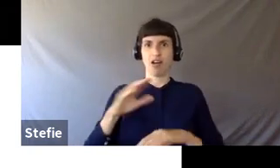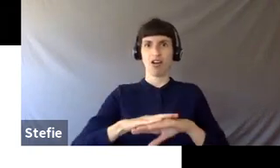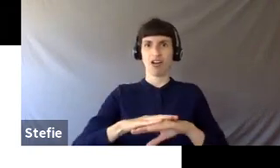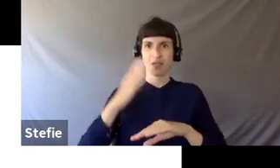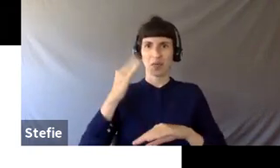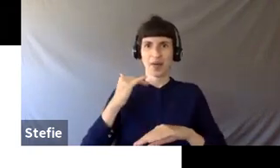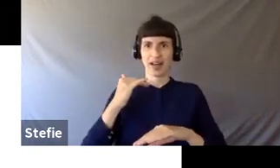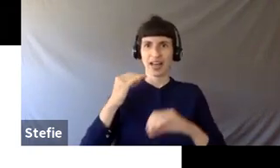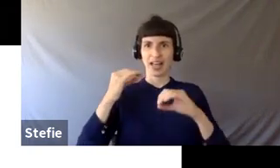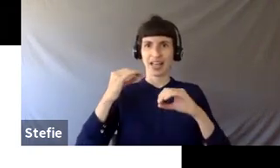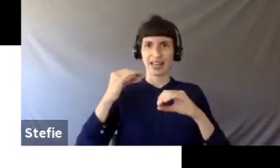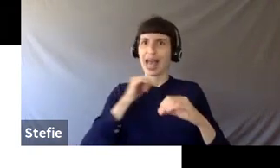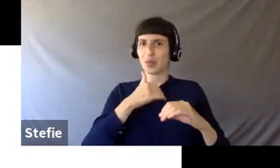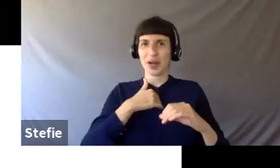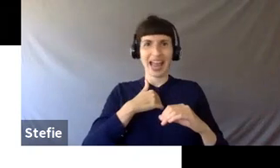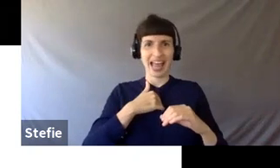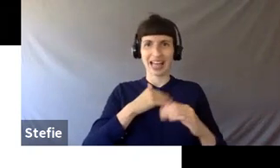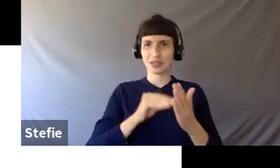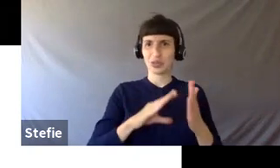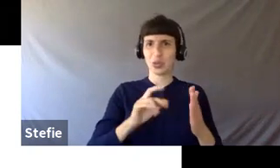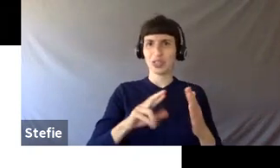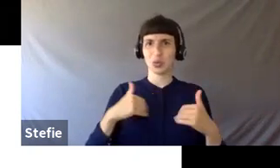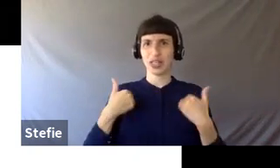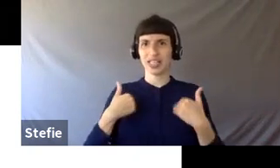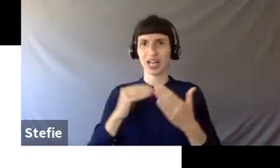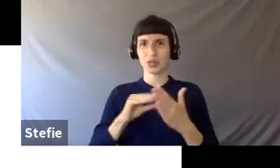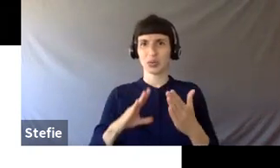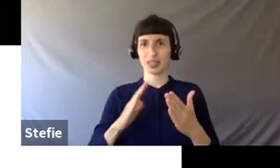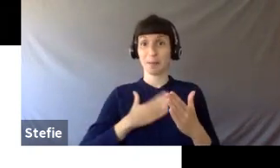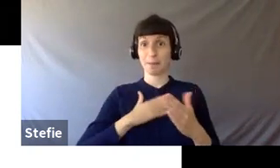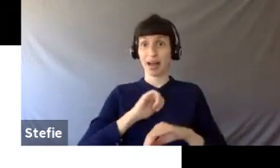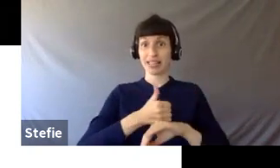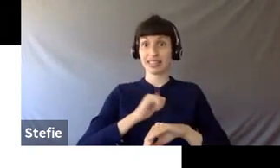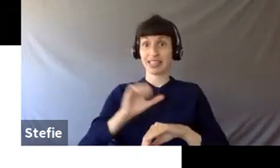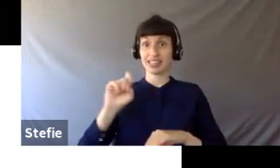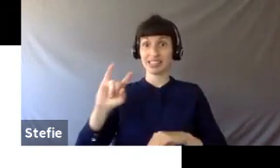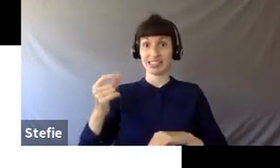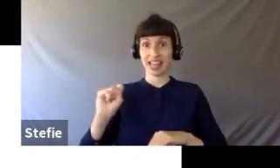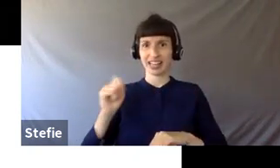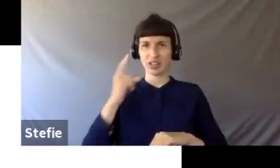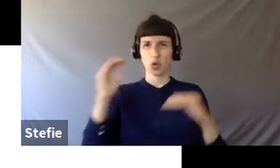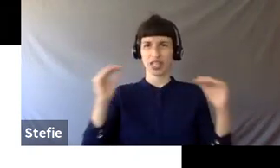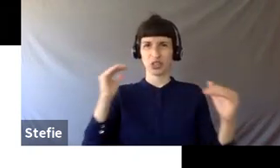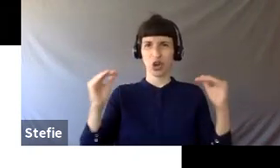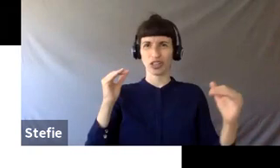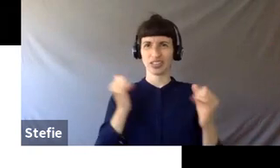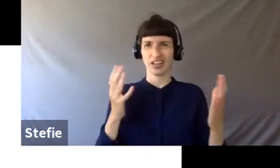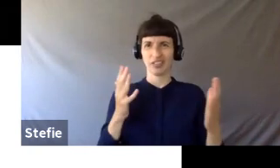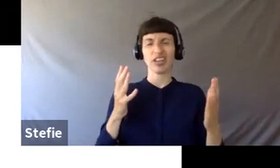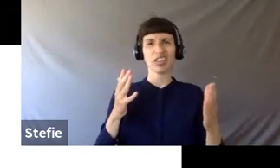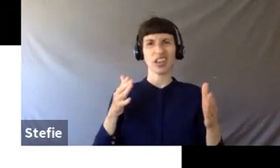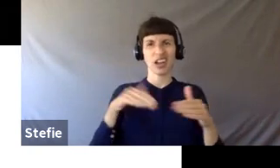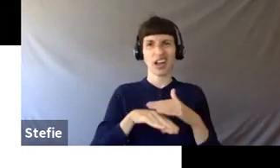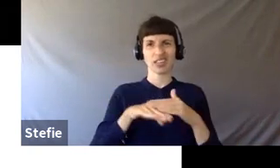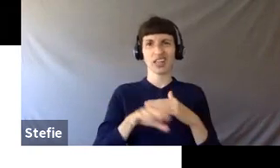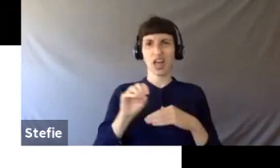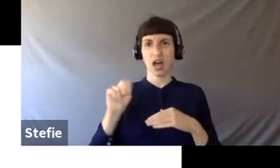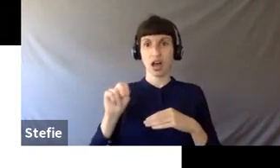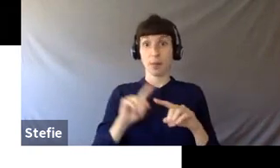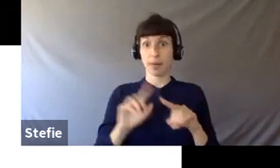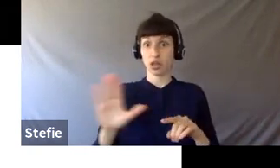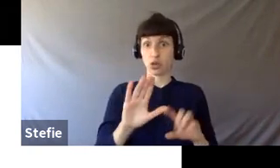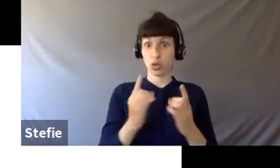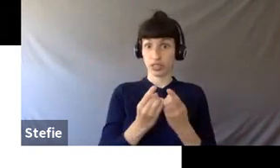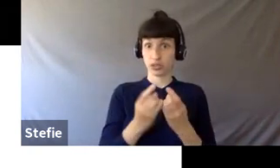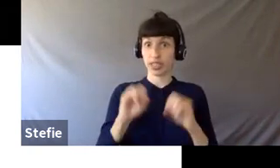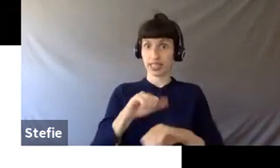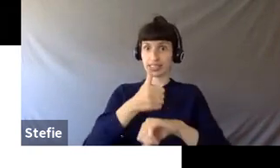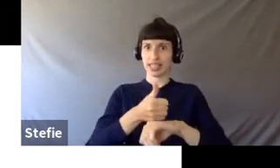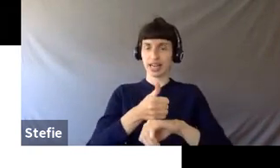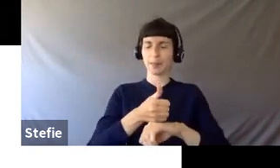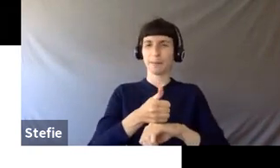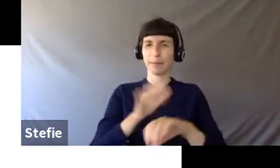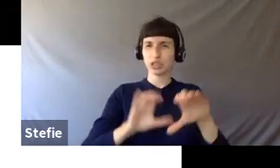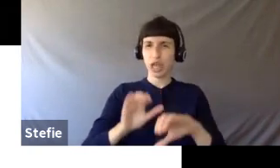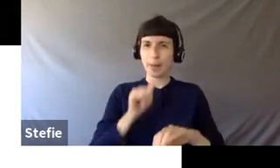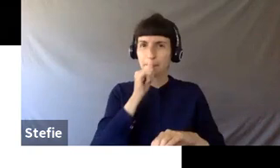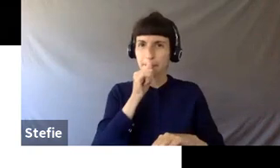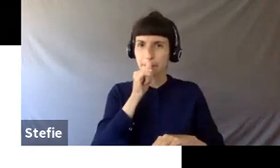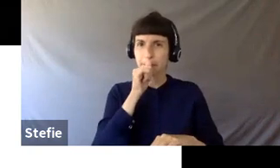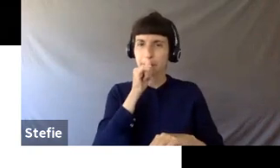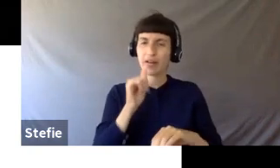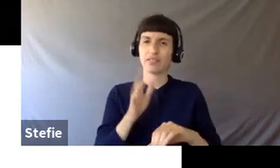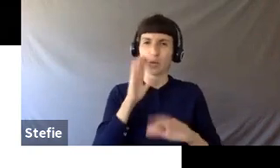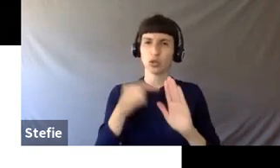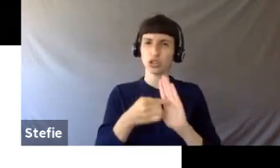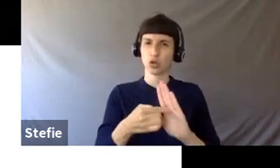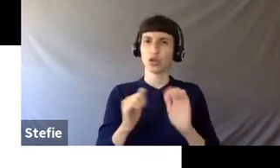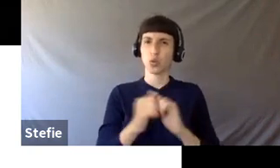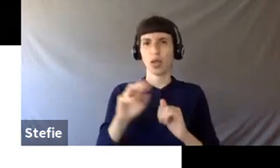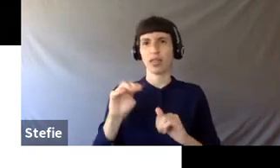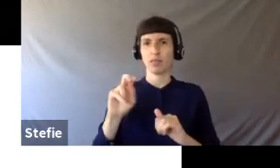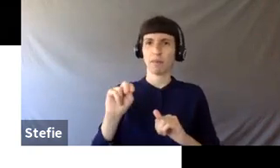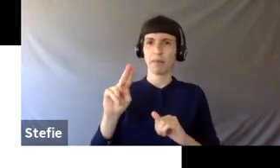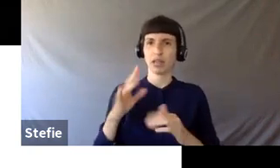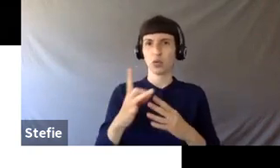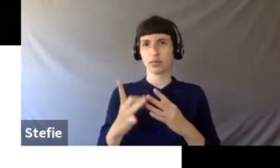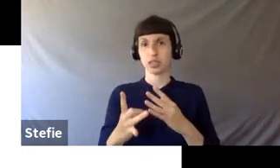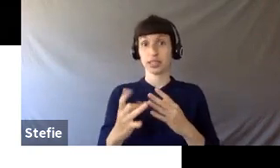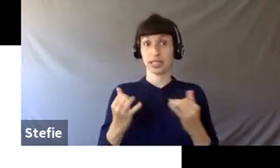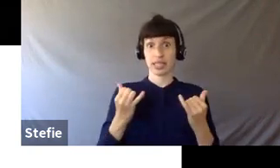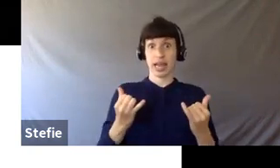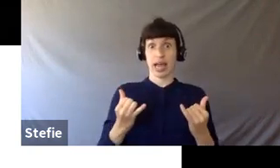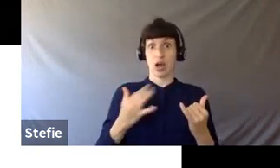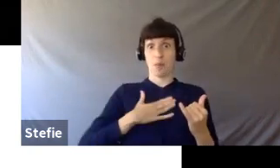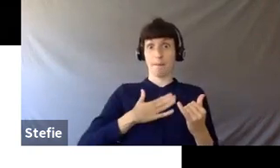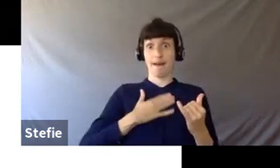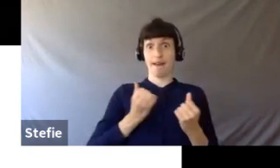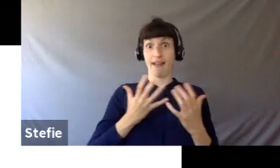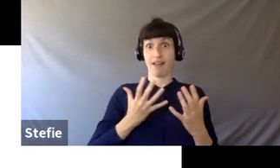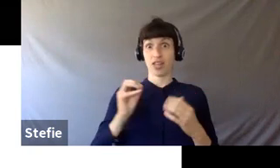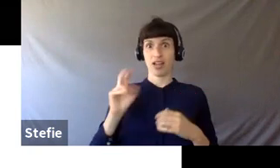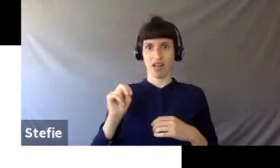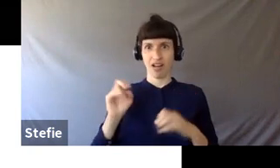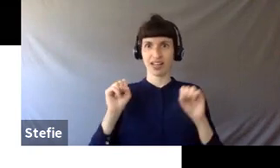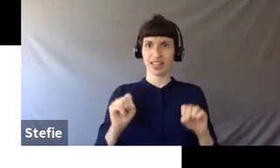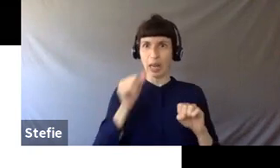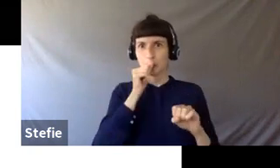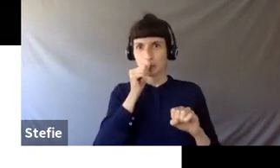ANDREW: